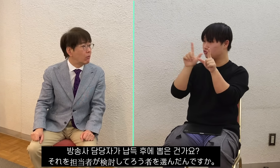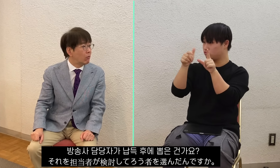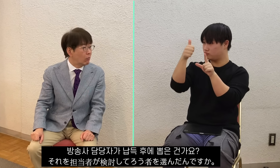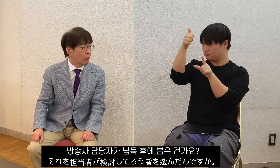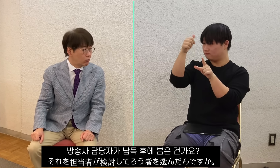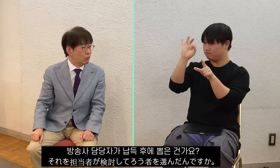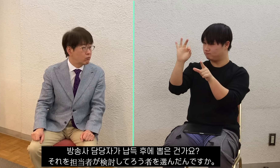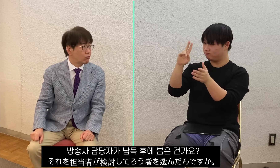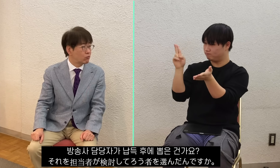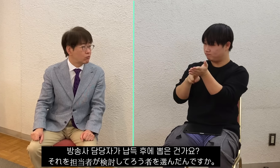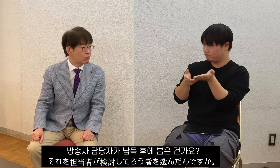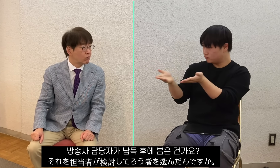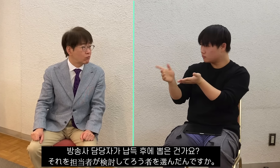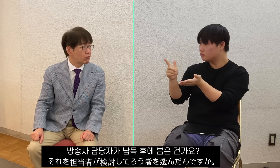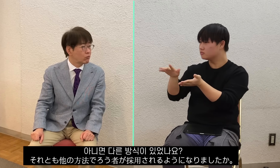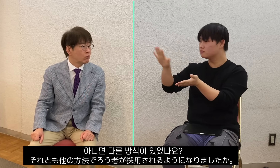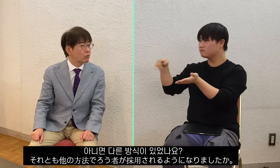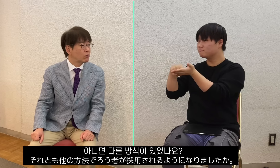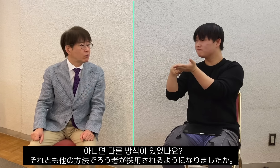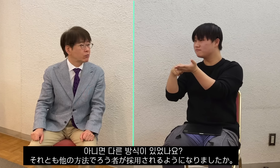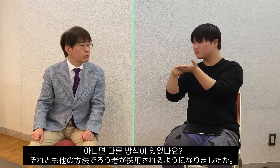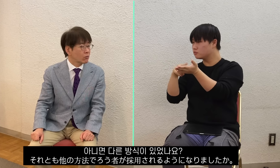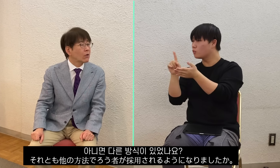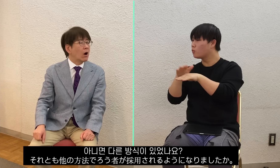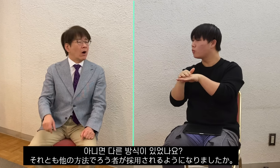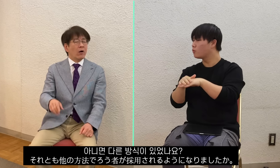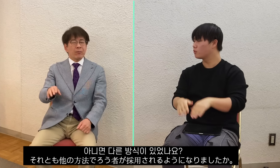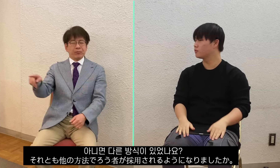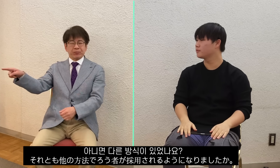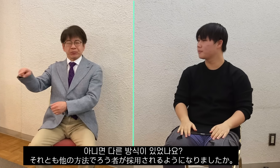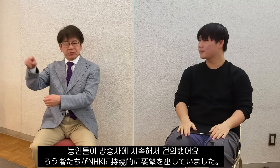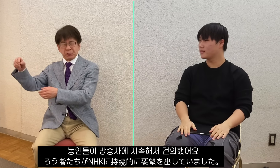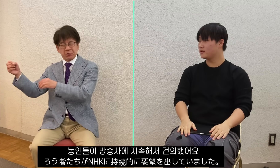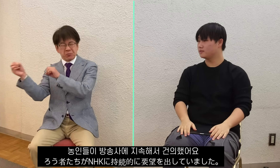and did the terrestrial representatives select them after convincing them? Or was there another way?